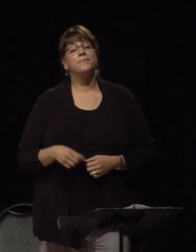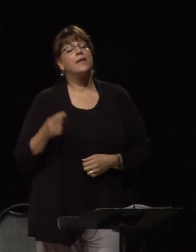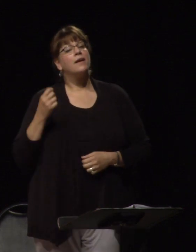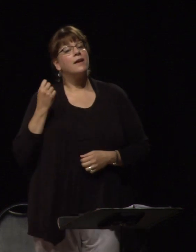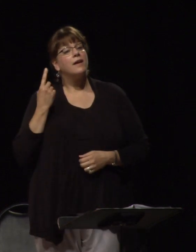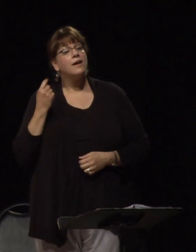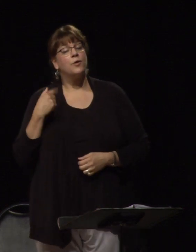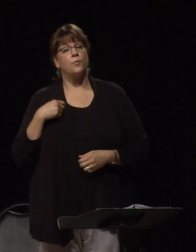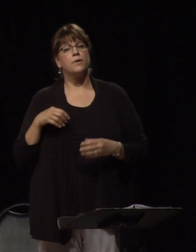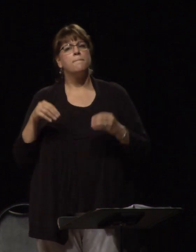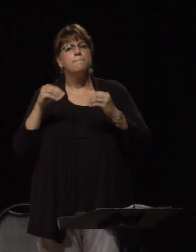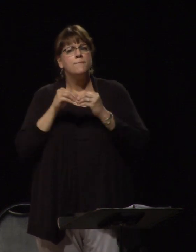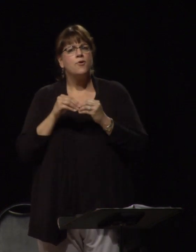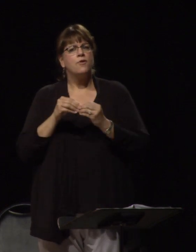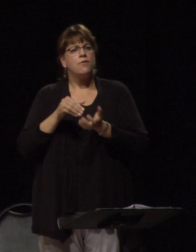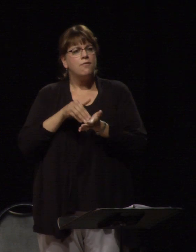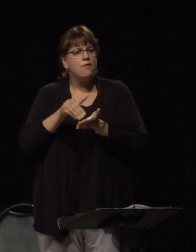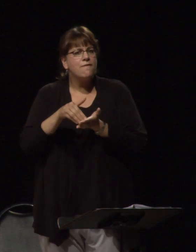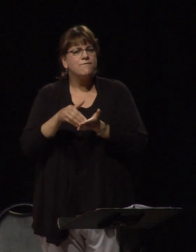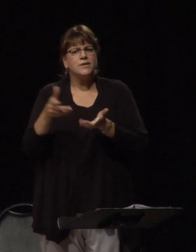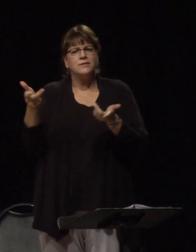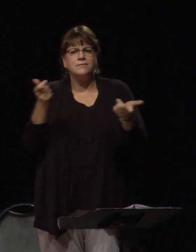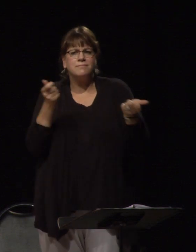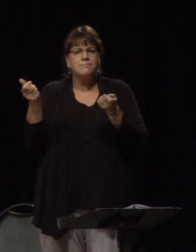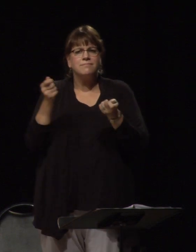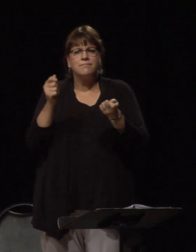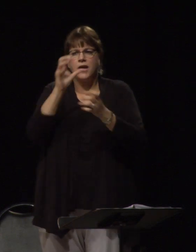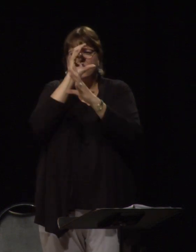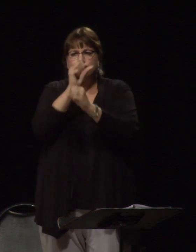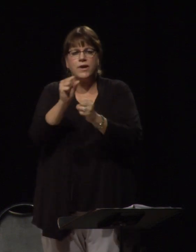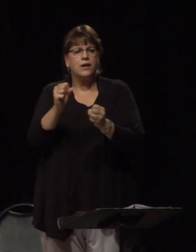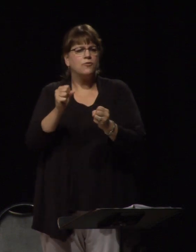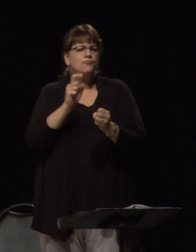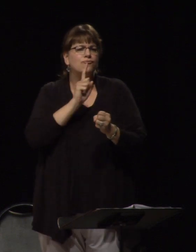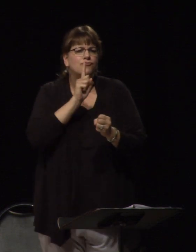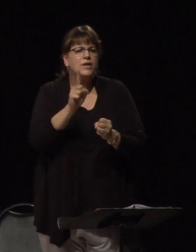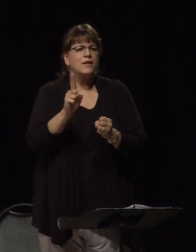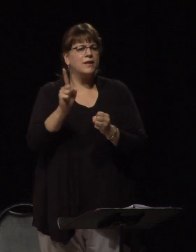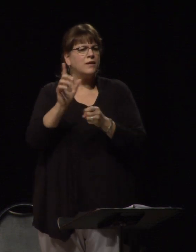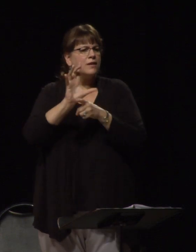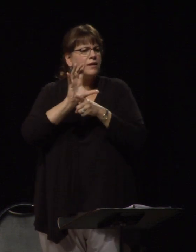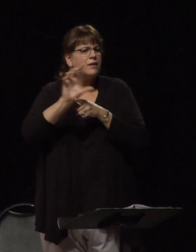EXCEPTIONAL STUDENTS. ONE OF OUR FRESHMEN THIS YEAR IS